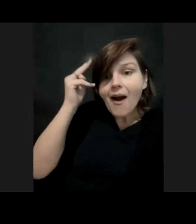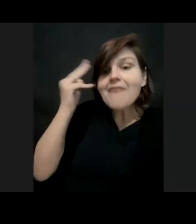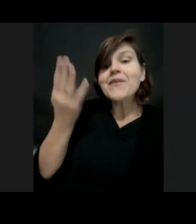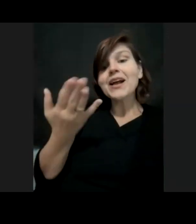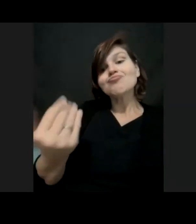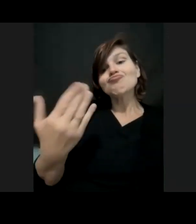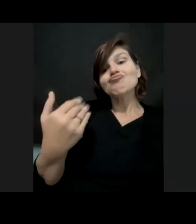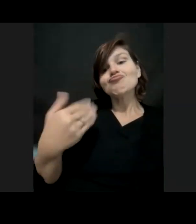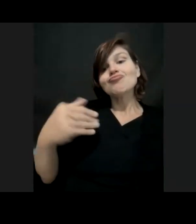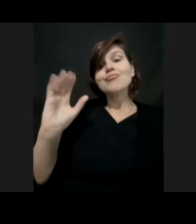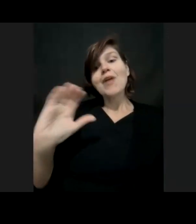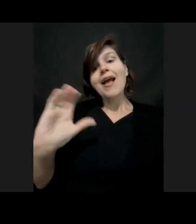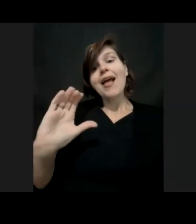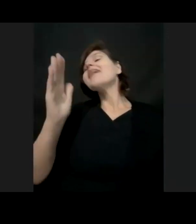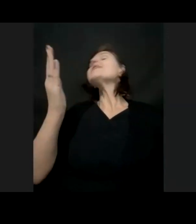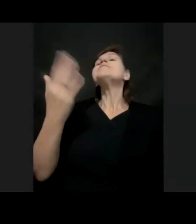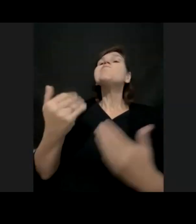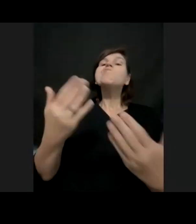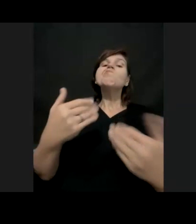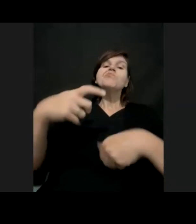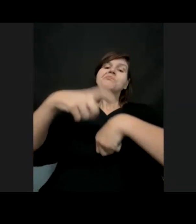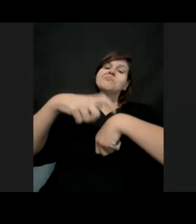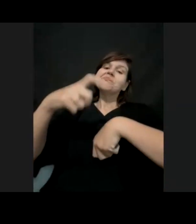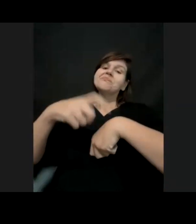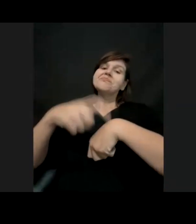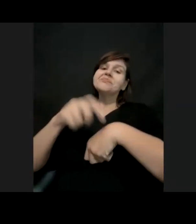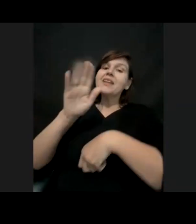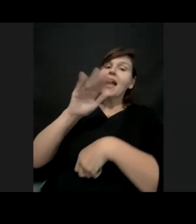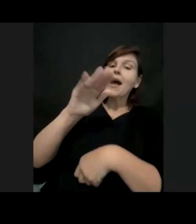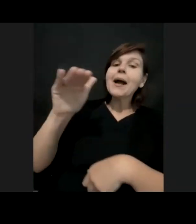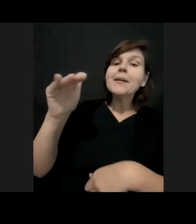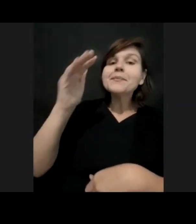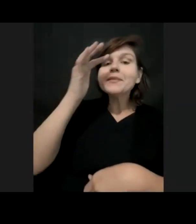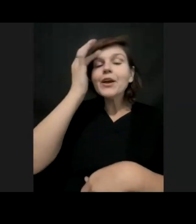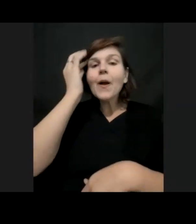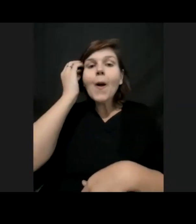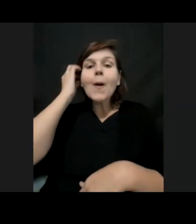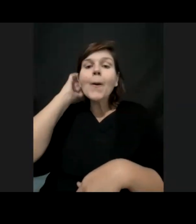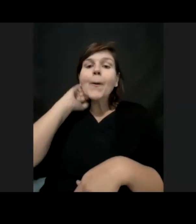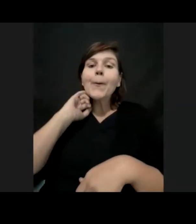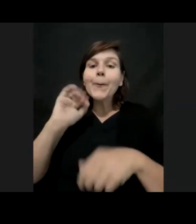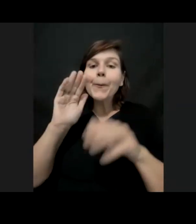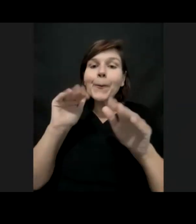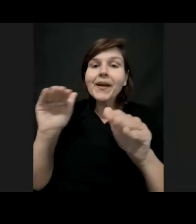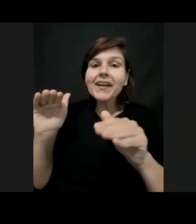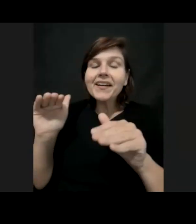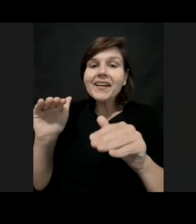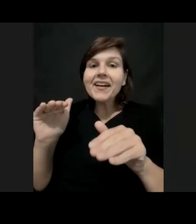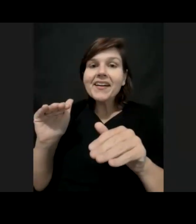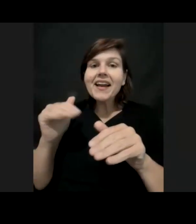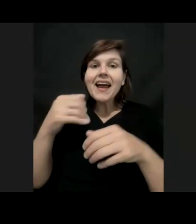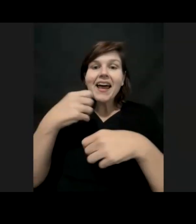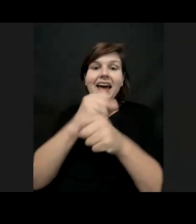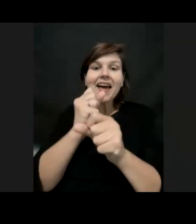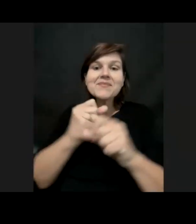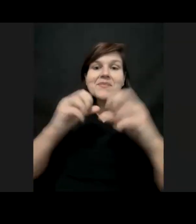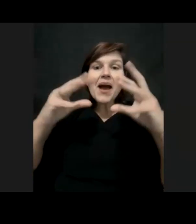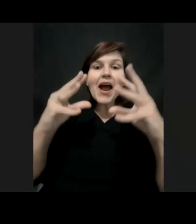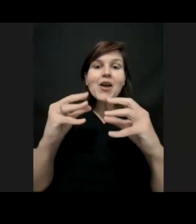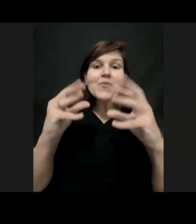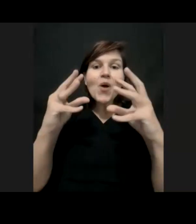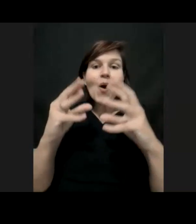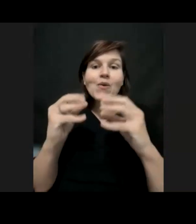It's time to go and toast marshmallows on the campfire,” said Callie!